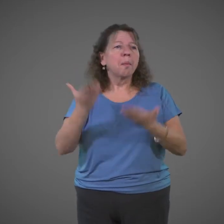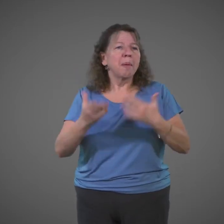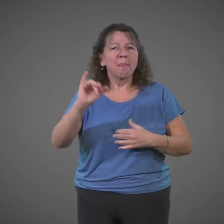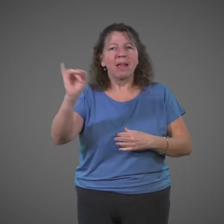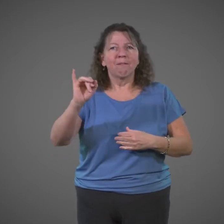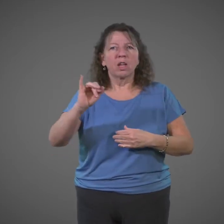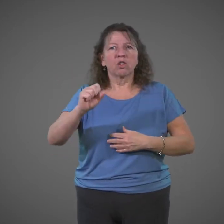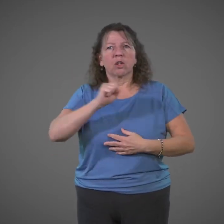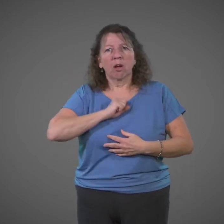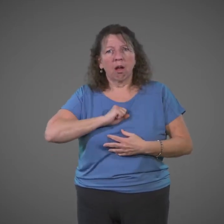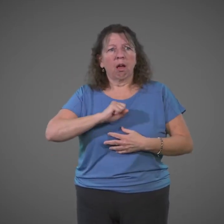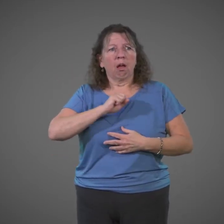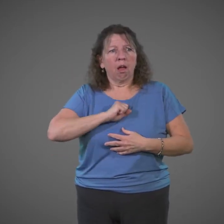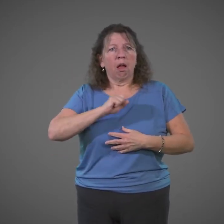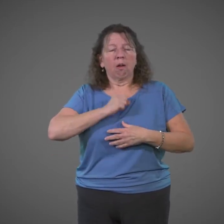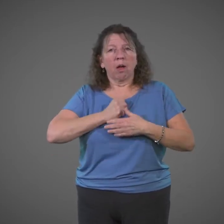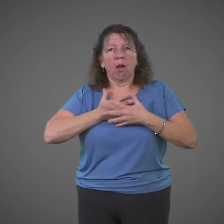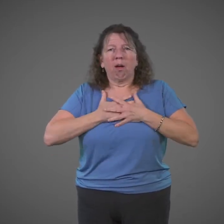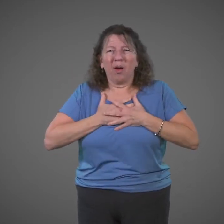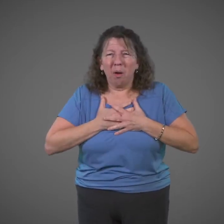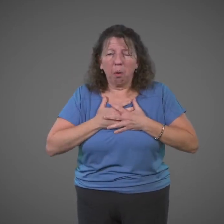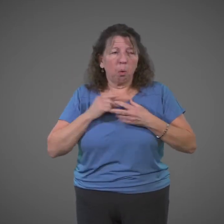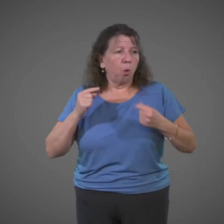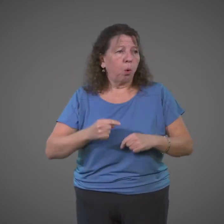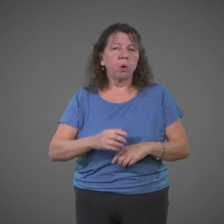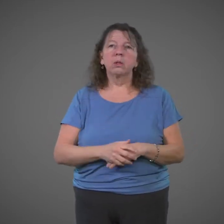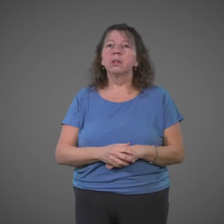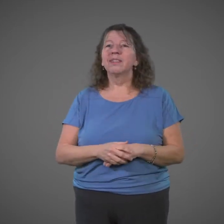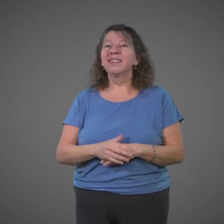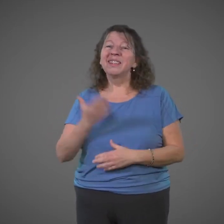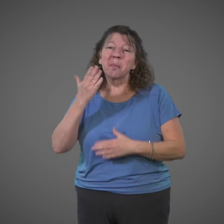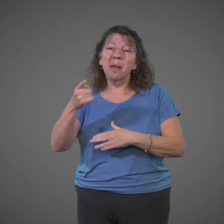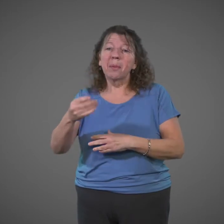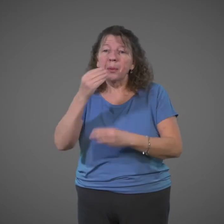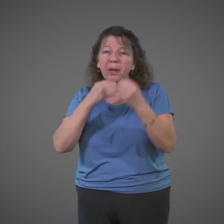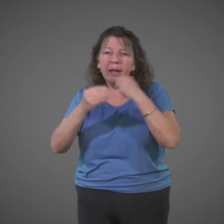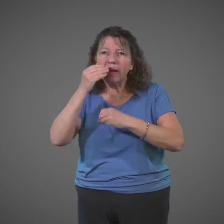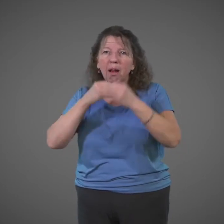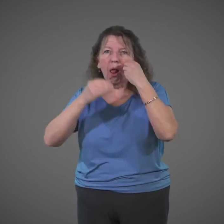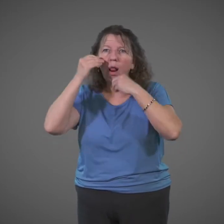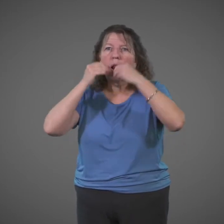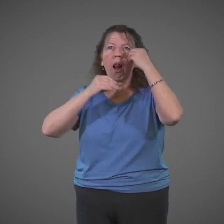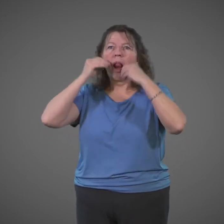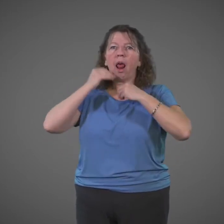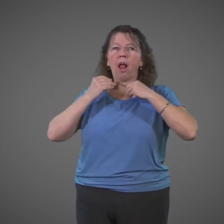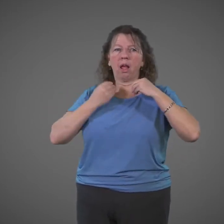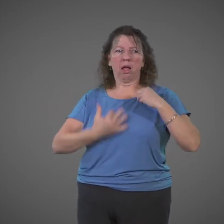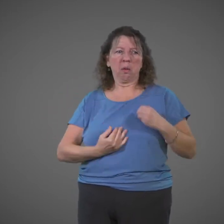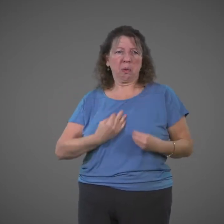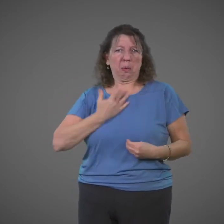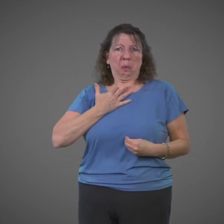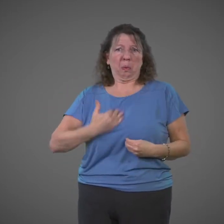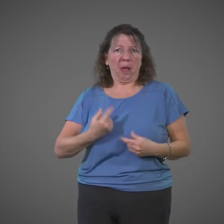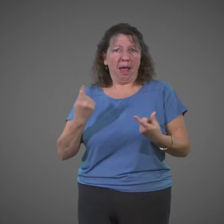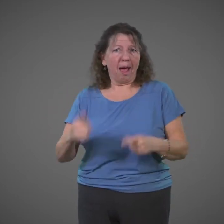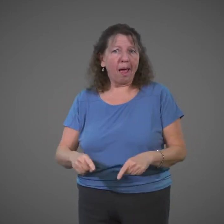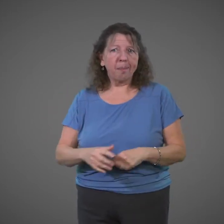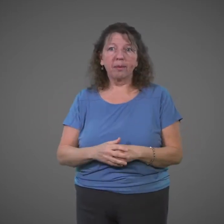or from coughing very hard when you had a chest infection, or perhaps you had a bit too much to eat and got heart burn.